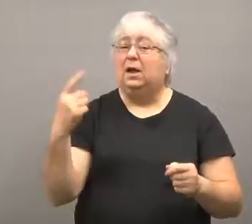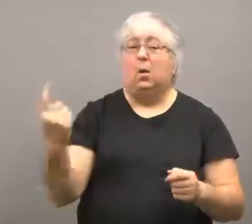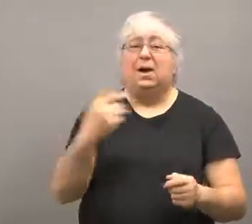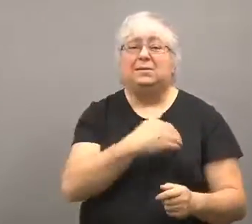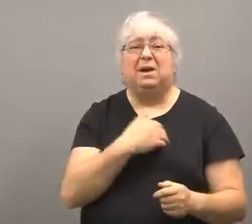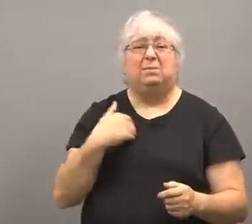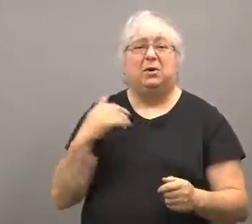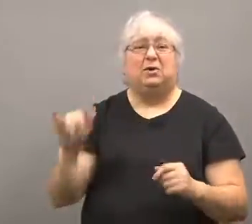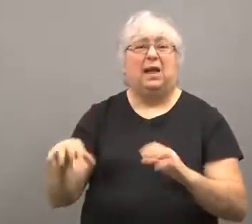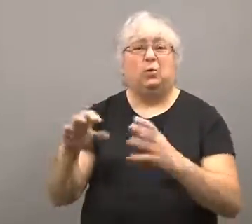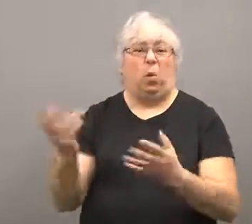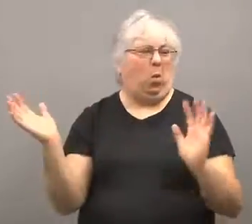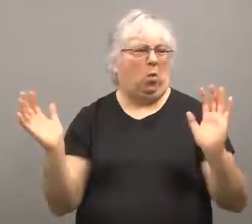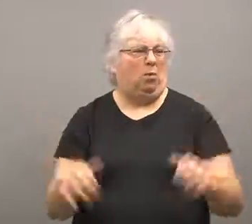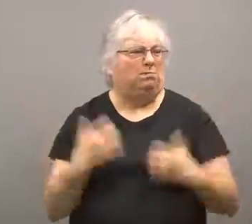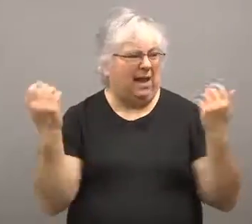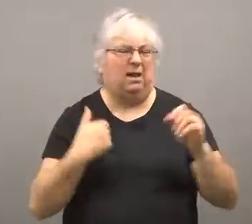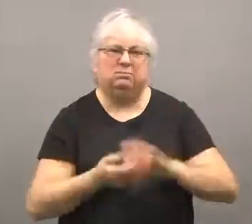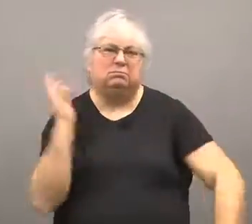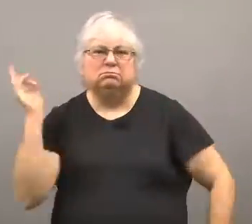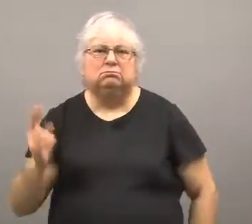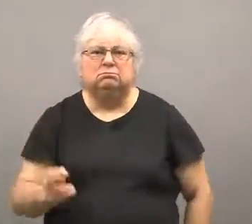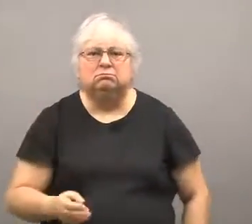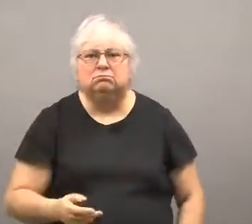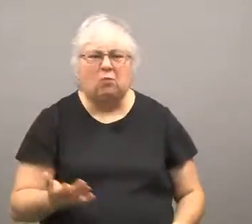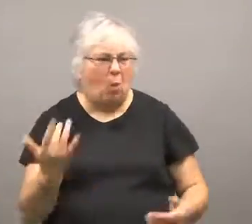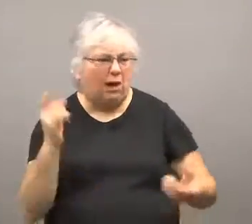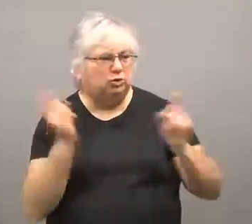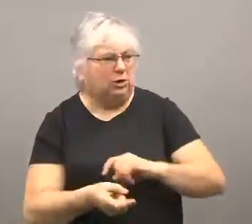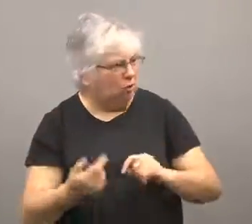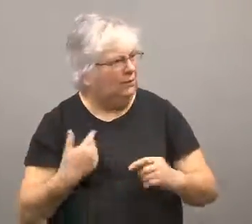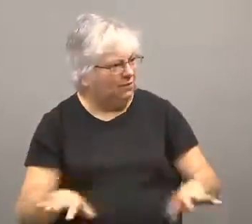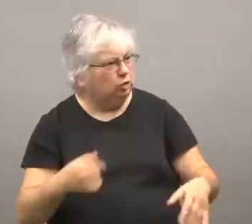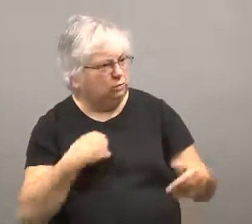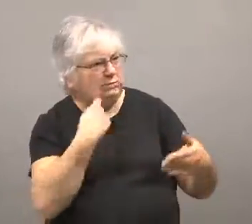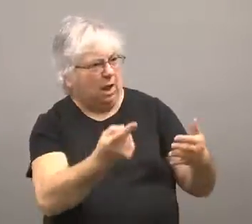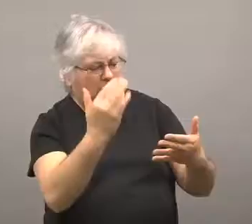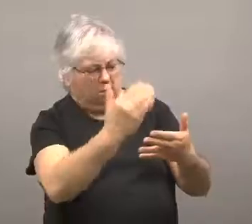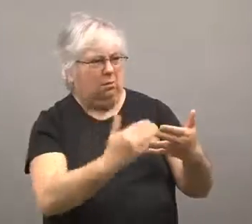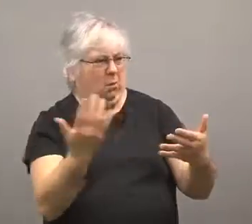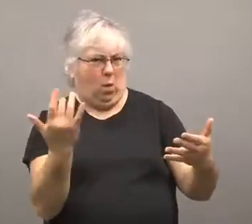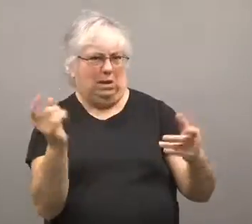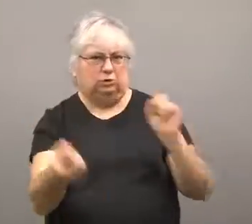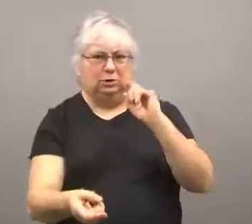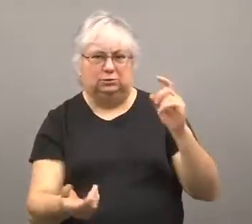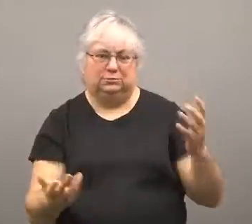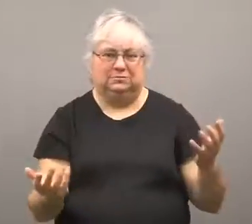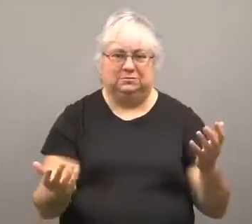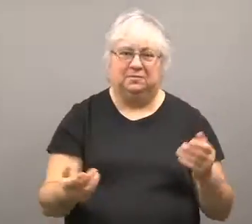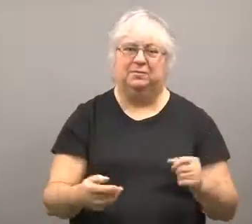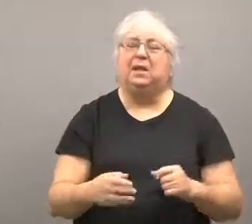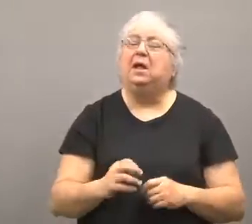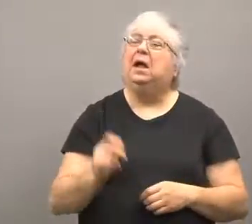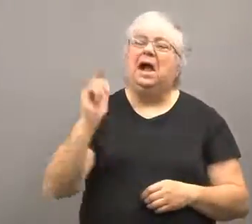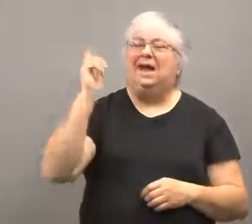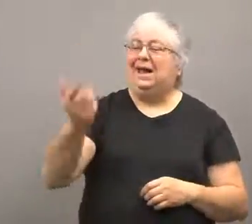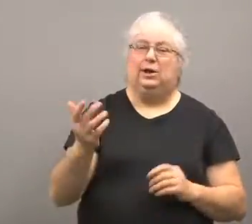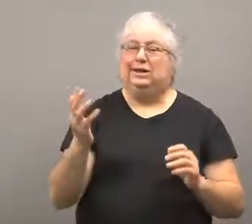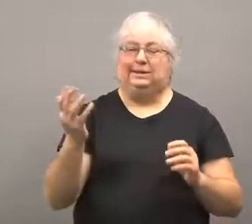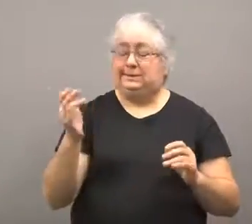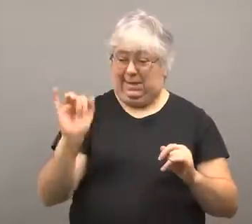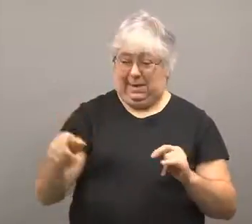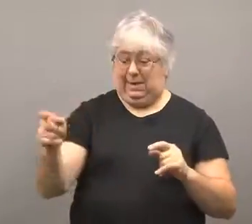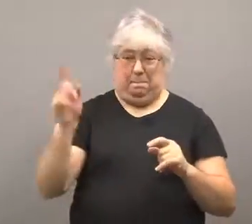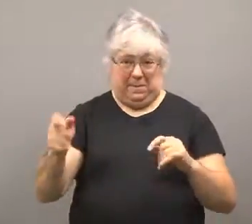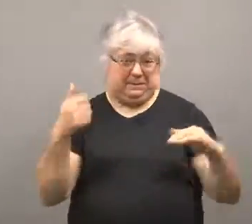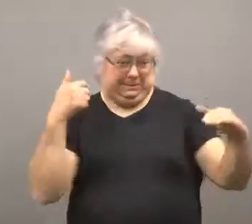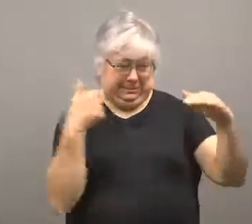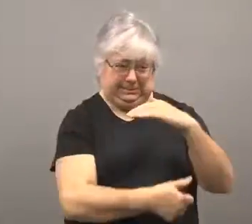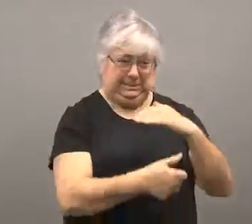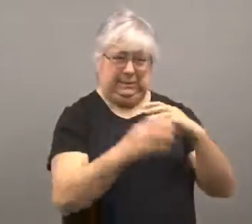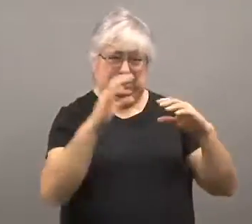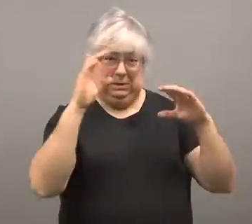One board member was angry enough at the changes to resign.